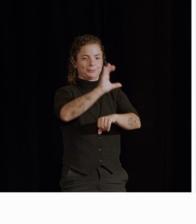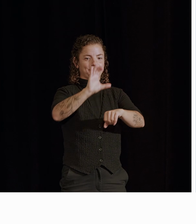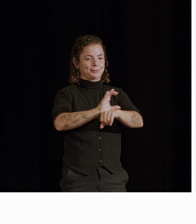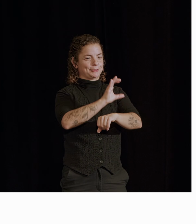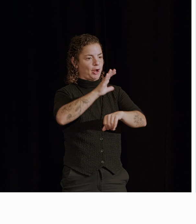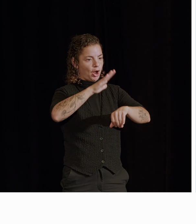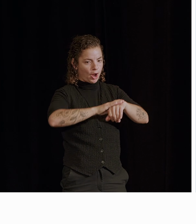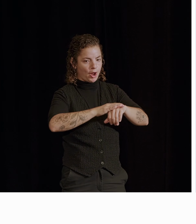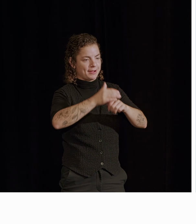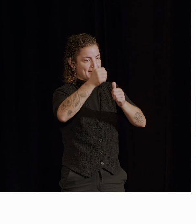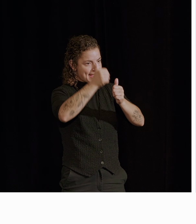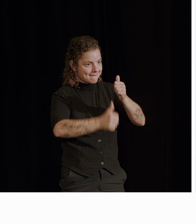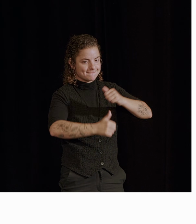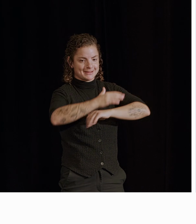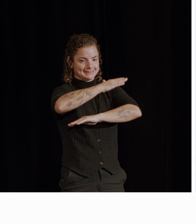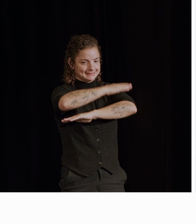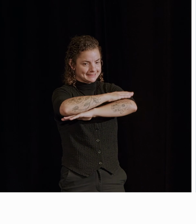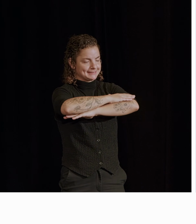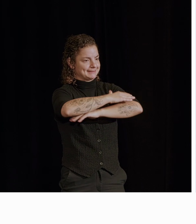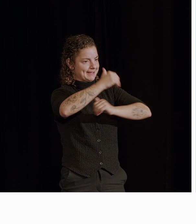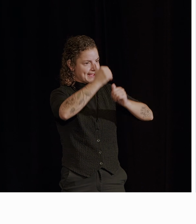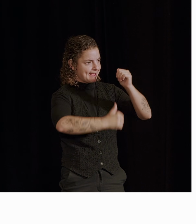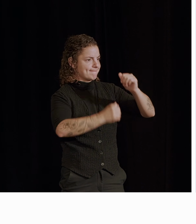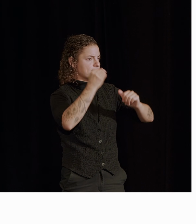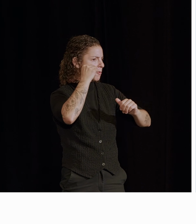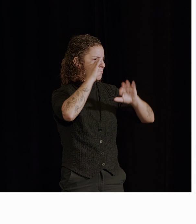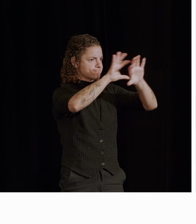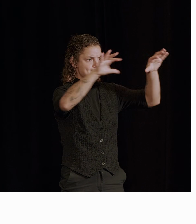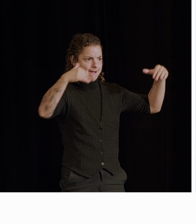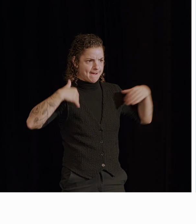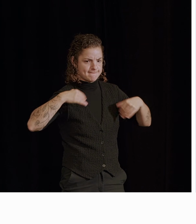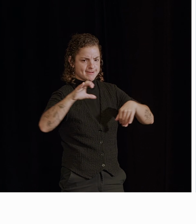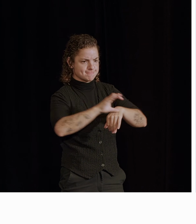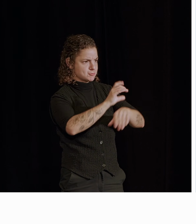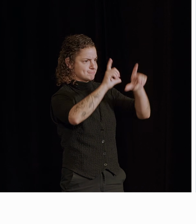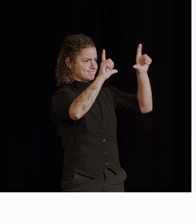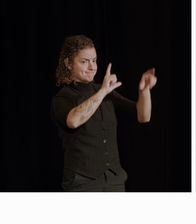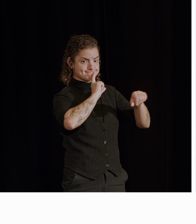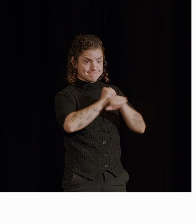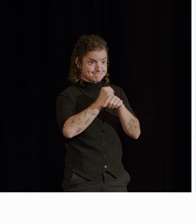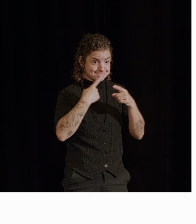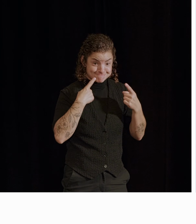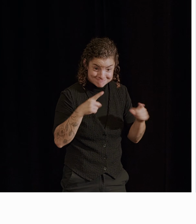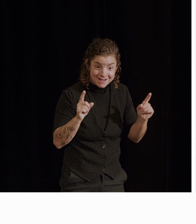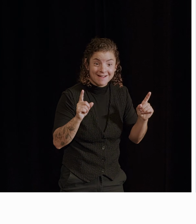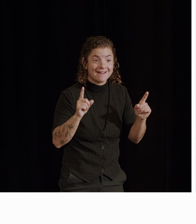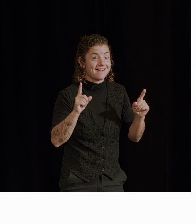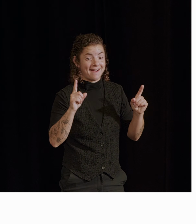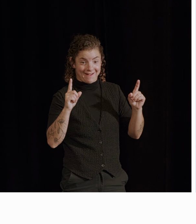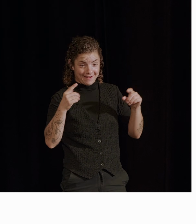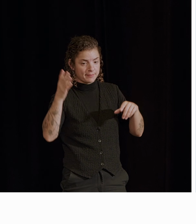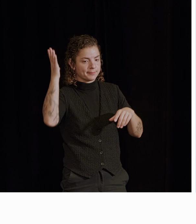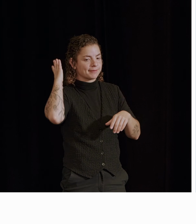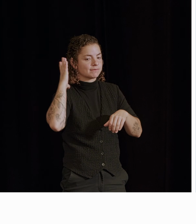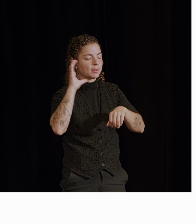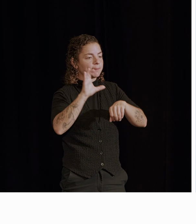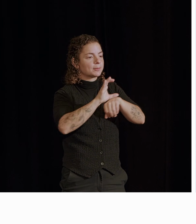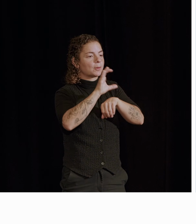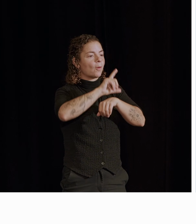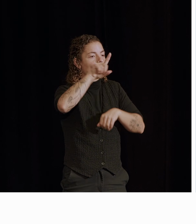something that nerdy guys with thick glasses like myself did to something that came to everyone,